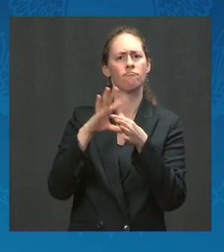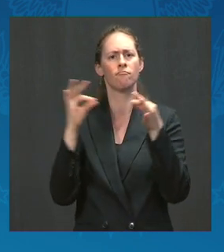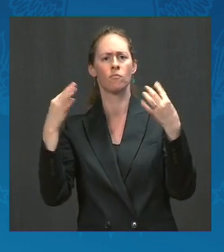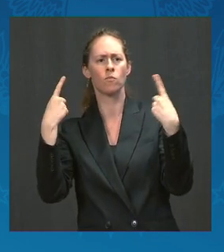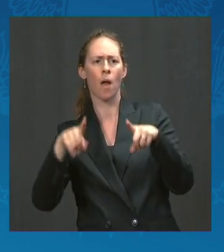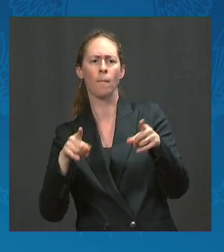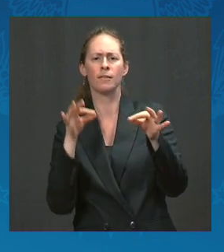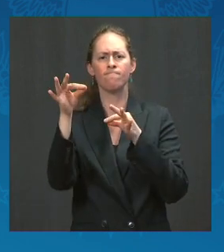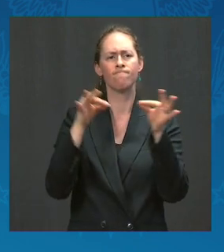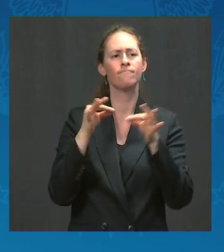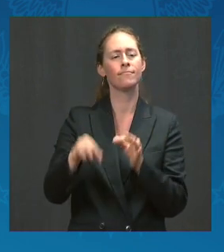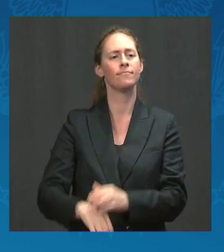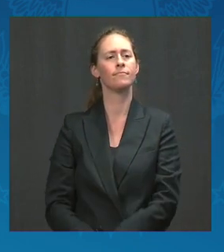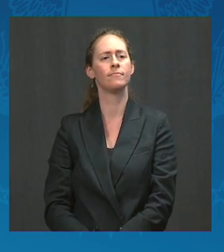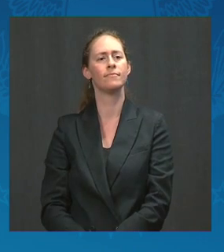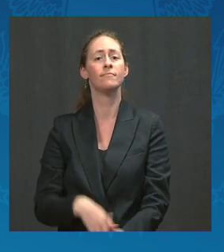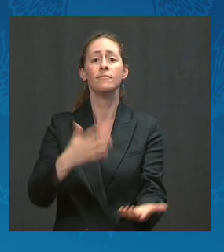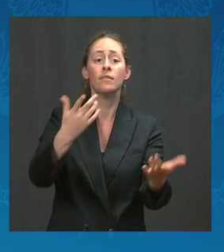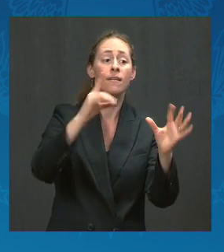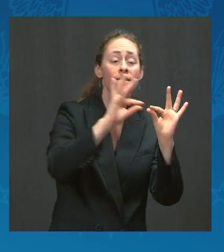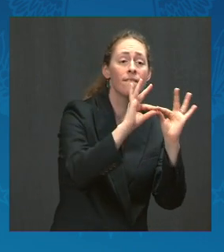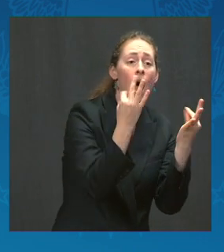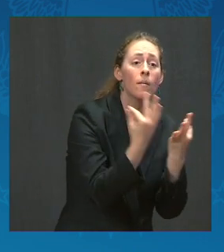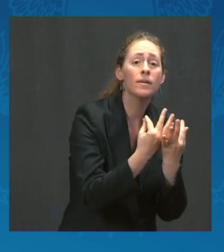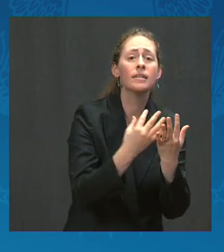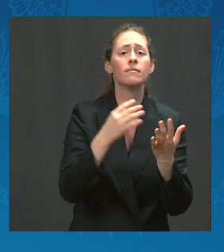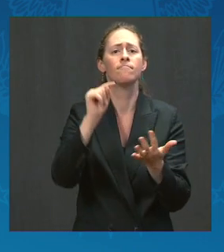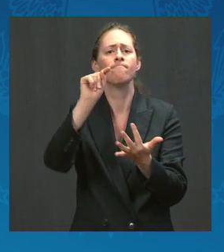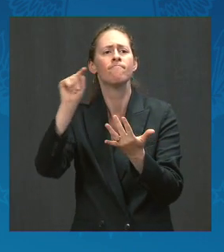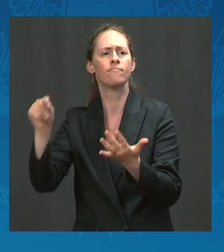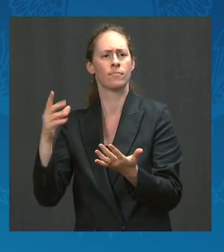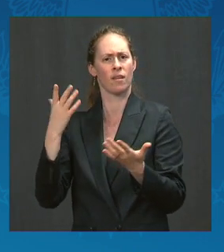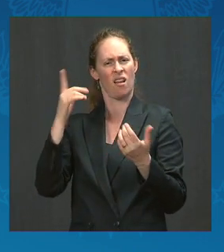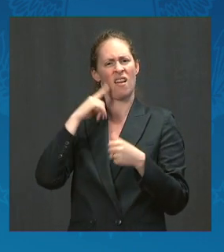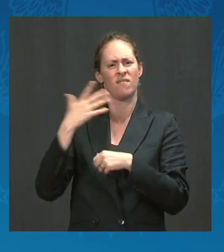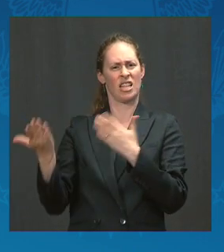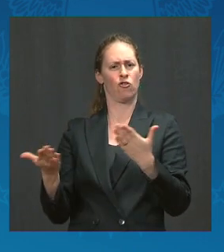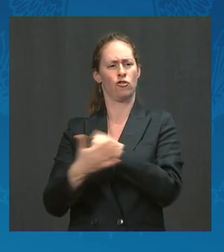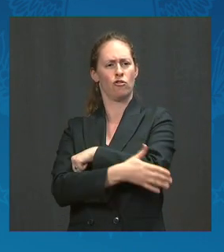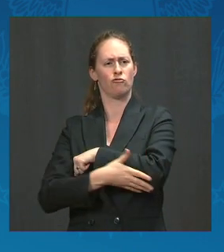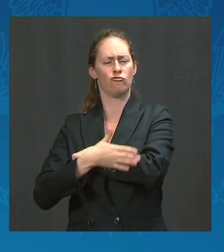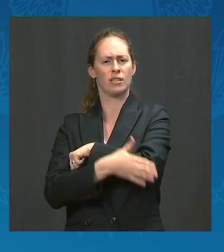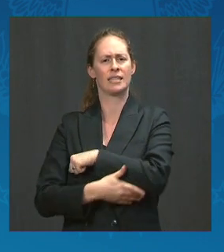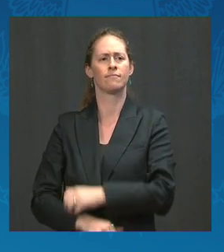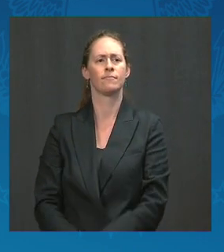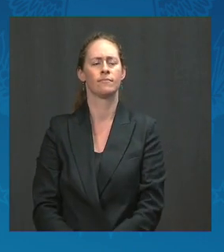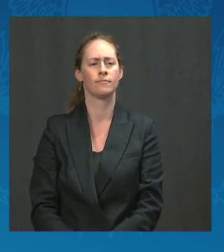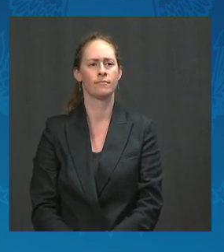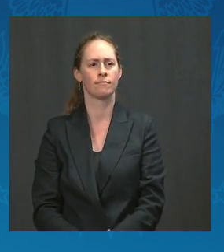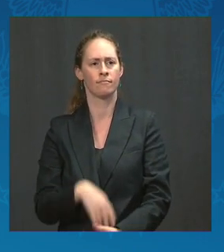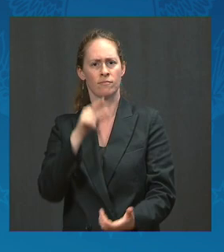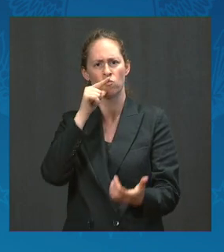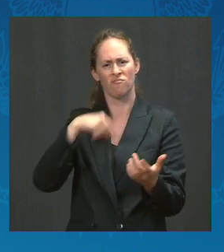to their families, and to our country. So simply put, the right to vote